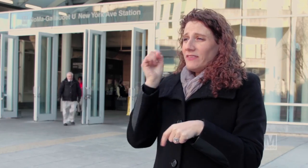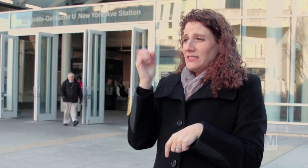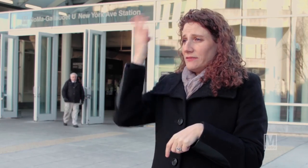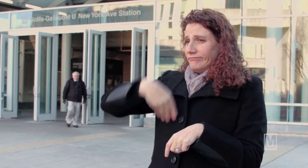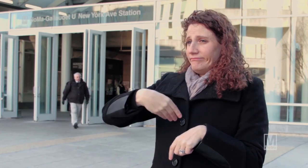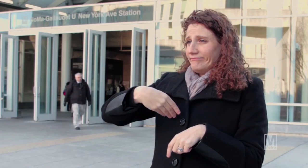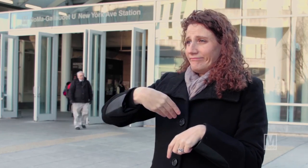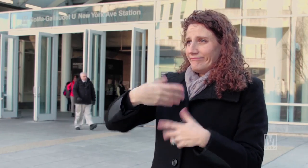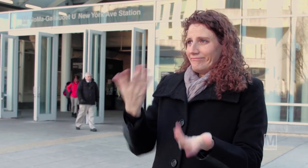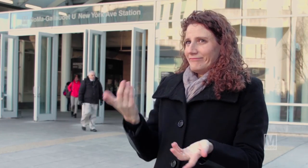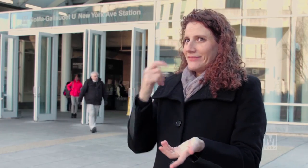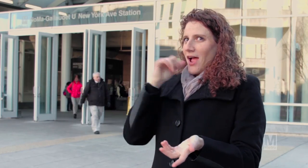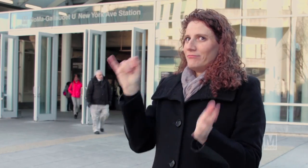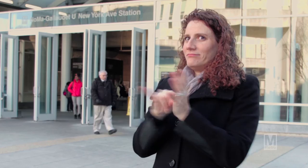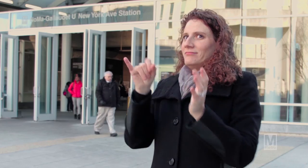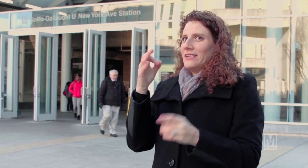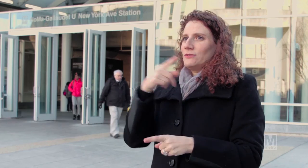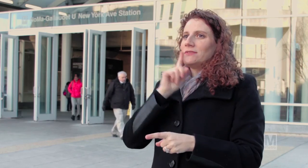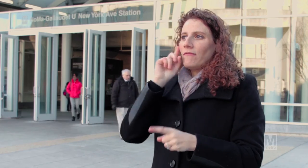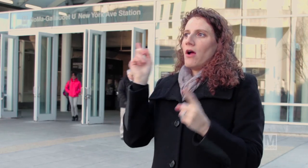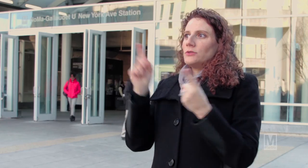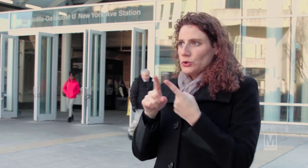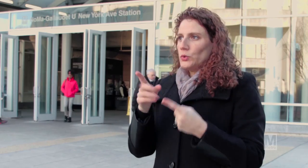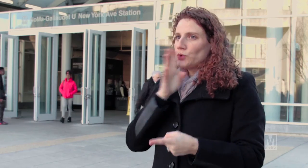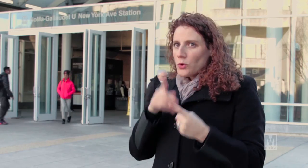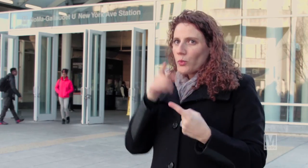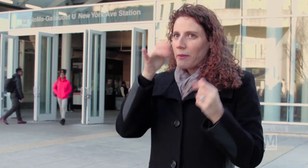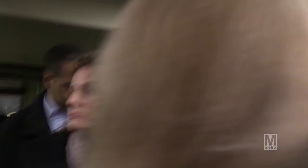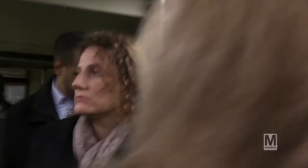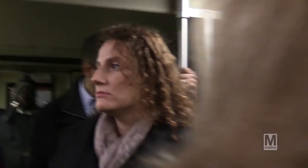obviously, if you're deaf, it's what's called a hidden disability. People don't look at me and know I'm deaf,